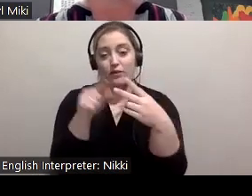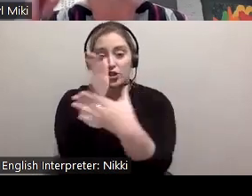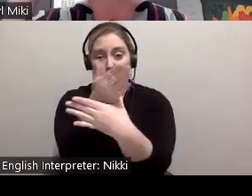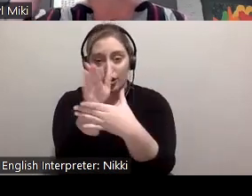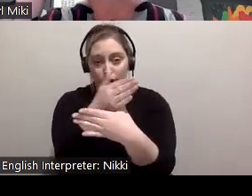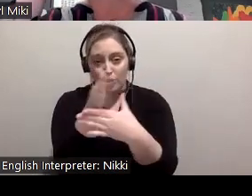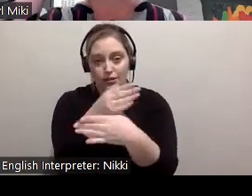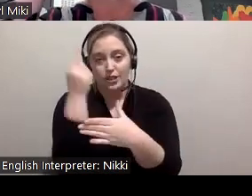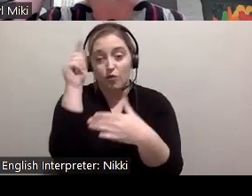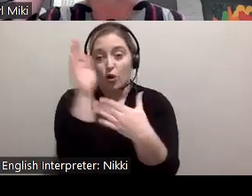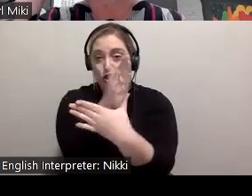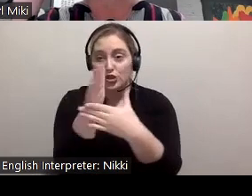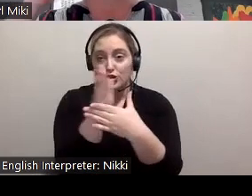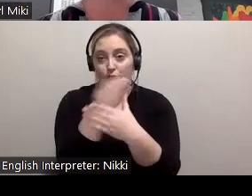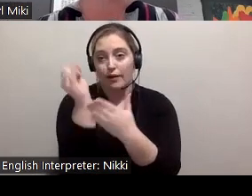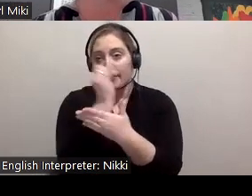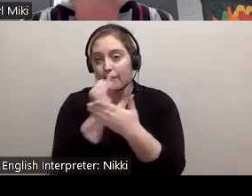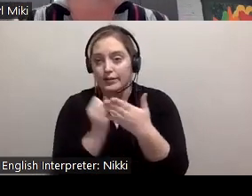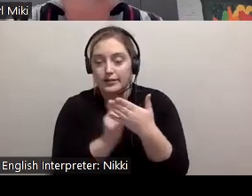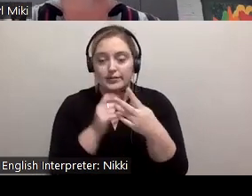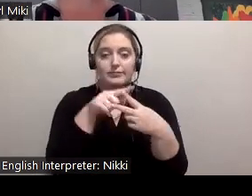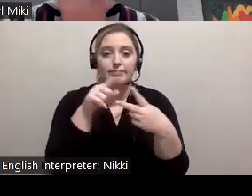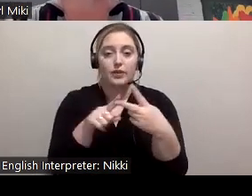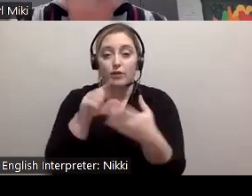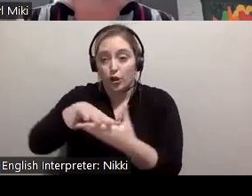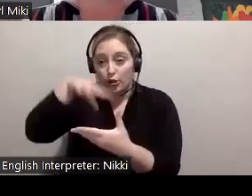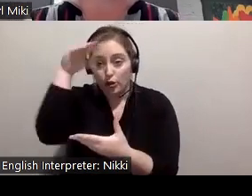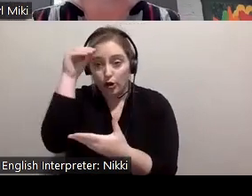artistic works. We have learned grants for improving and and